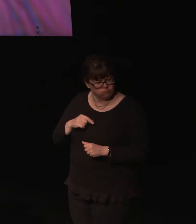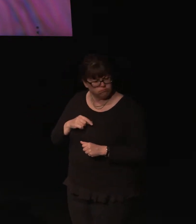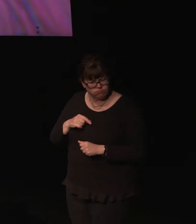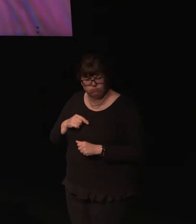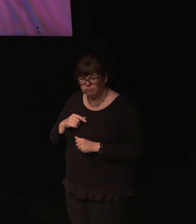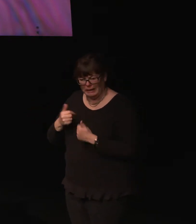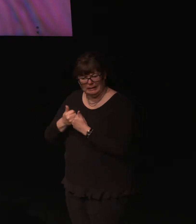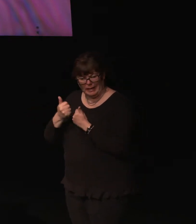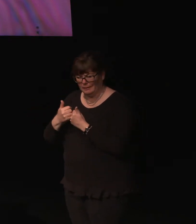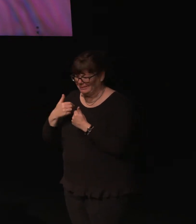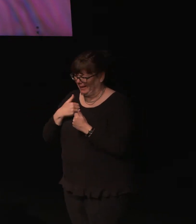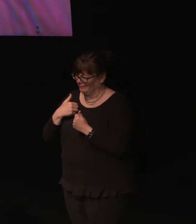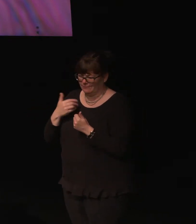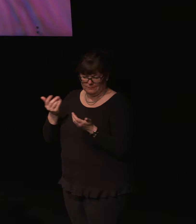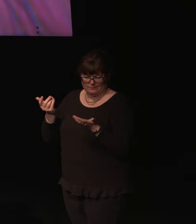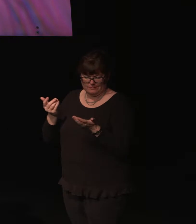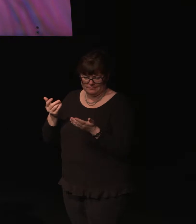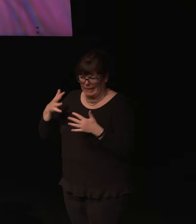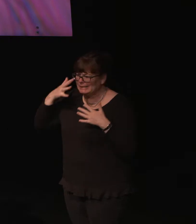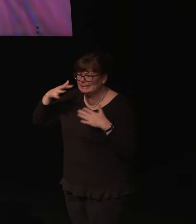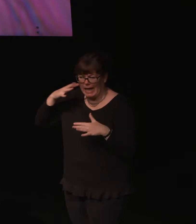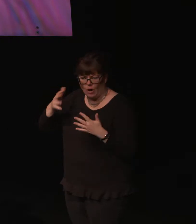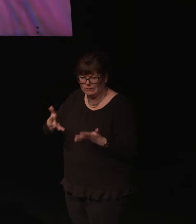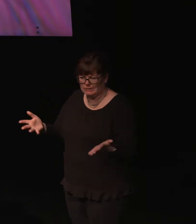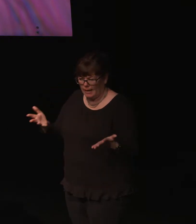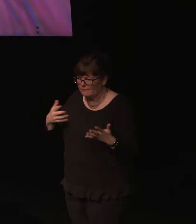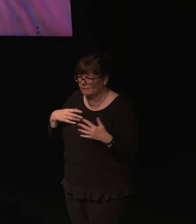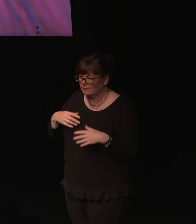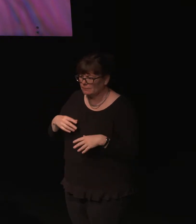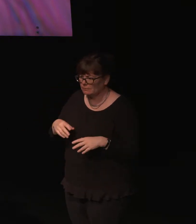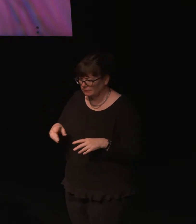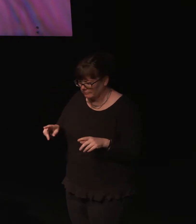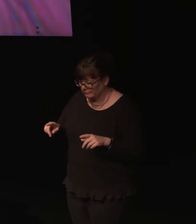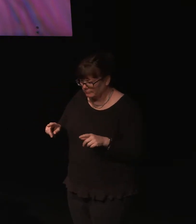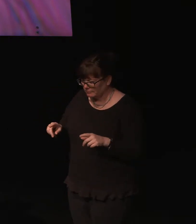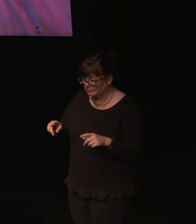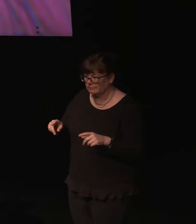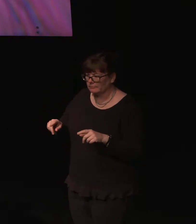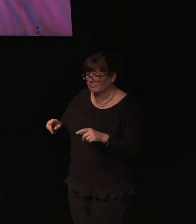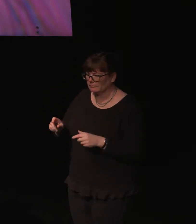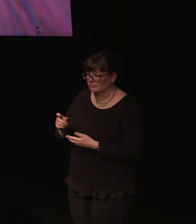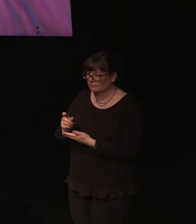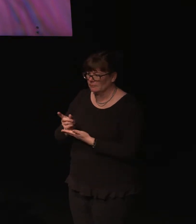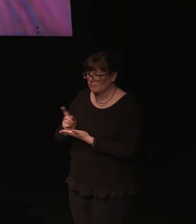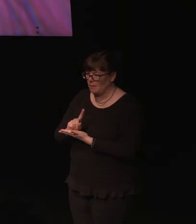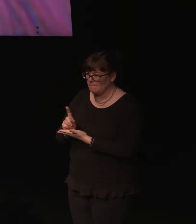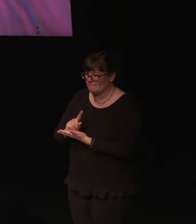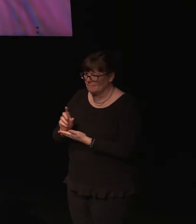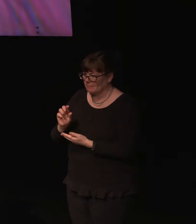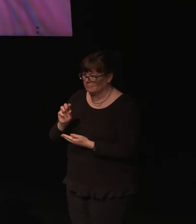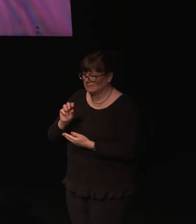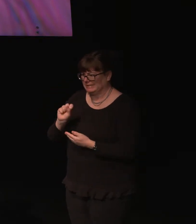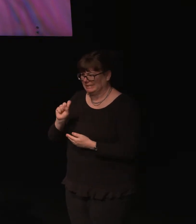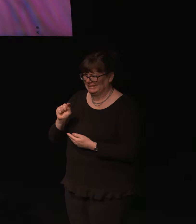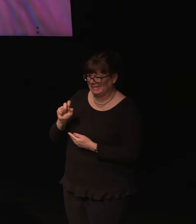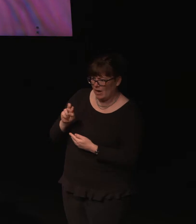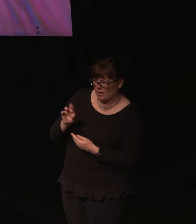that do like sound stuff, you know, a stereo/mono toggle, stuff like that, you know." I'm like, "Oh, okay, we'll put that in."